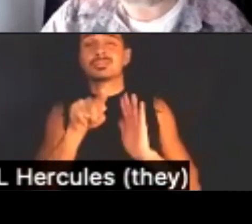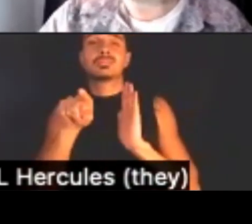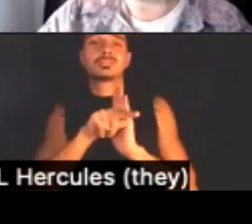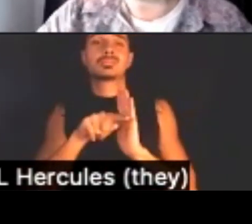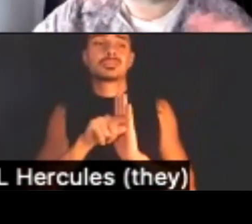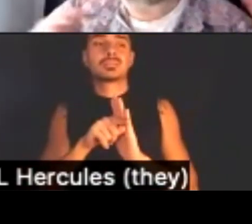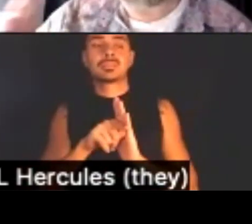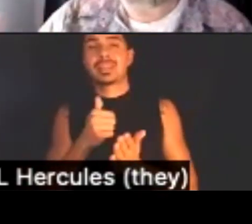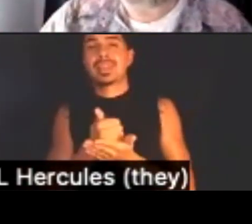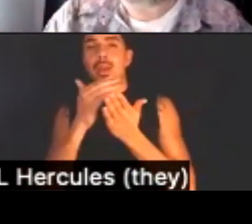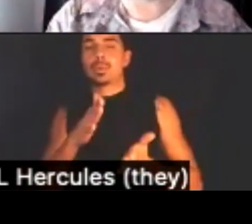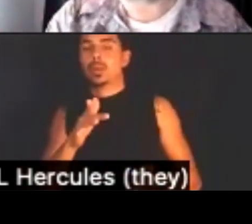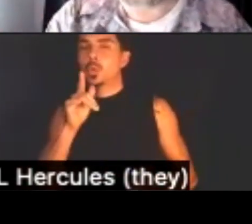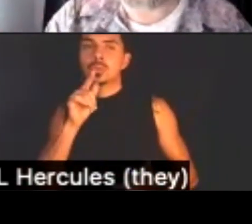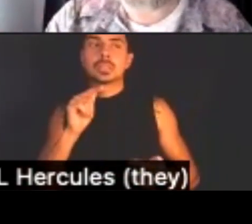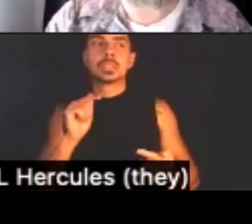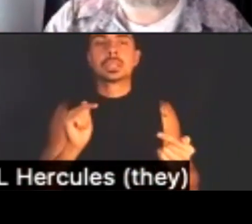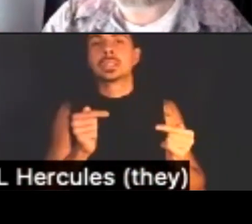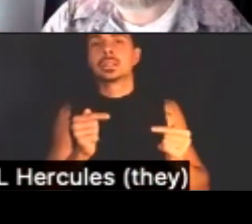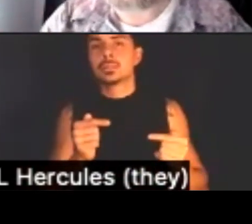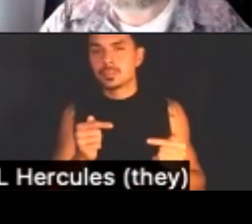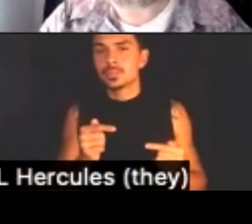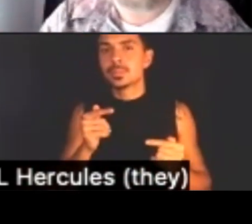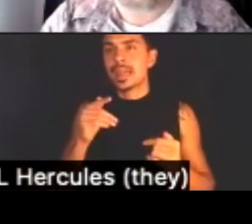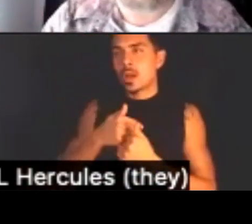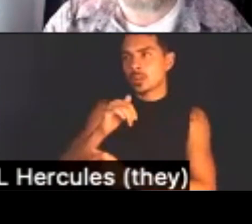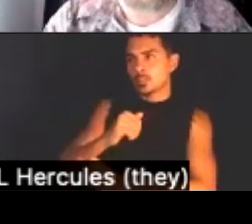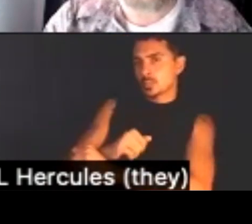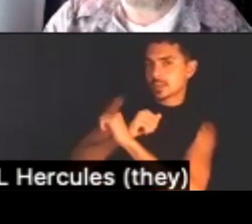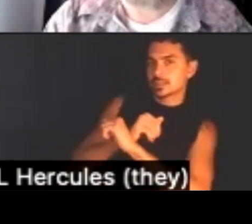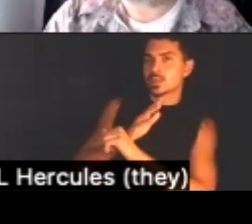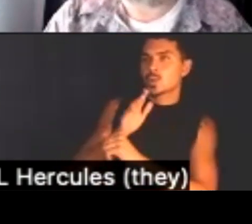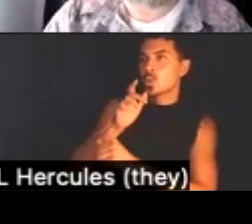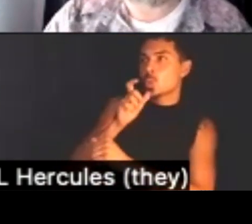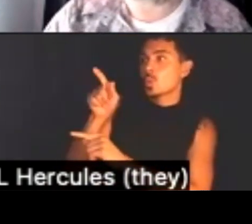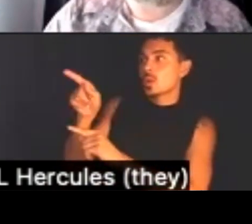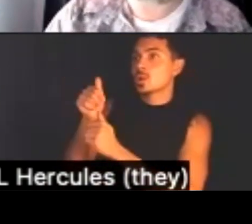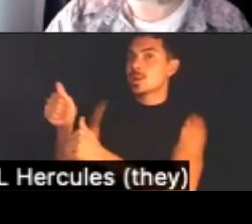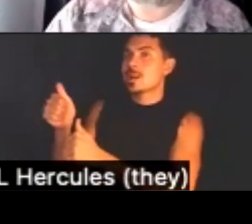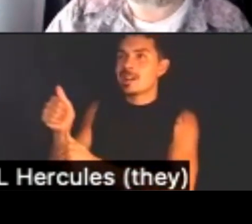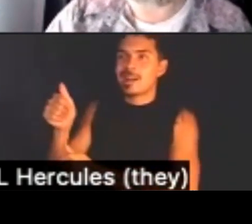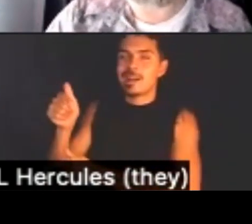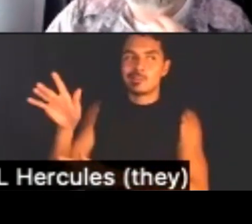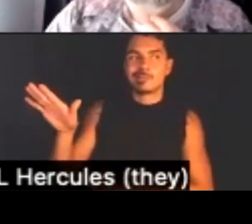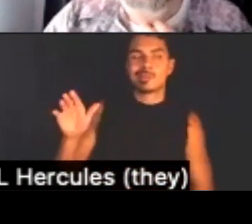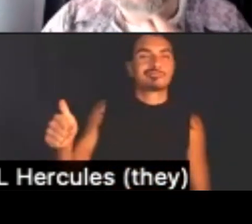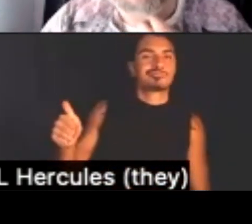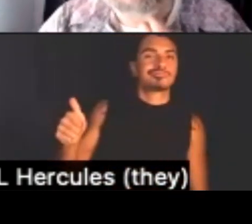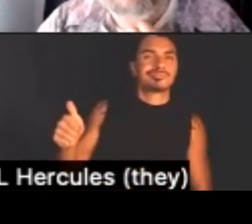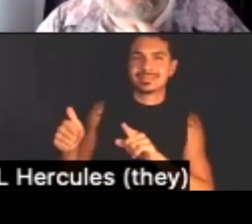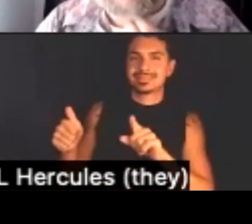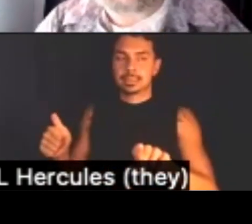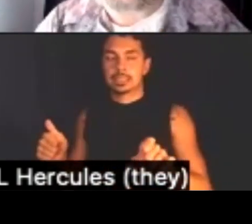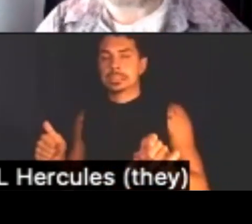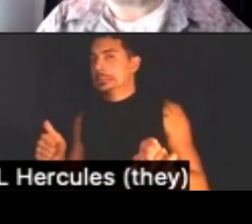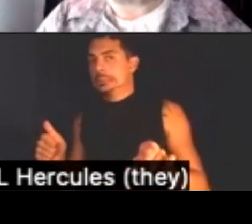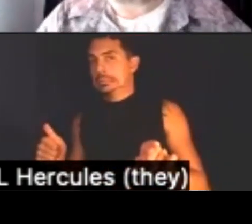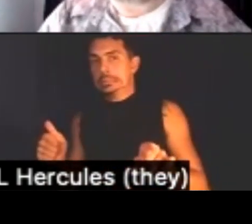So we can kind of share who's good and who's not so good. We can also engage in those harm reduction strategies